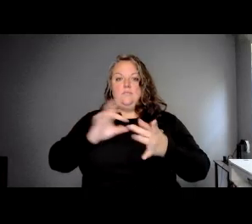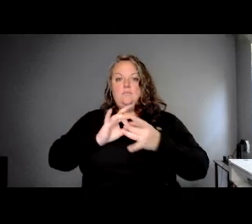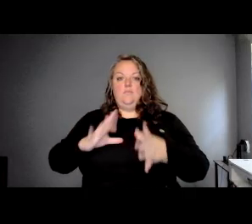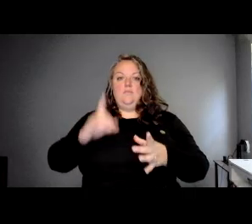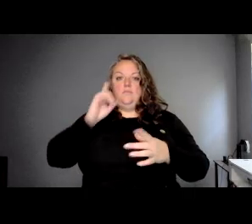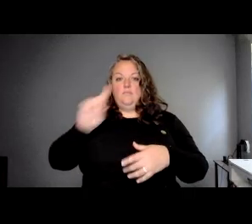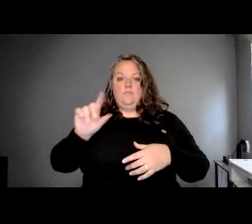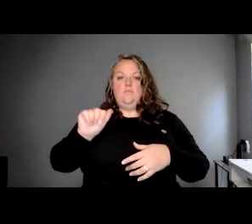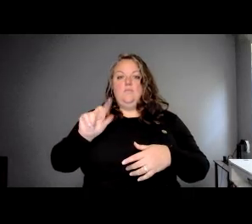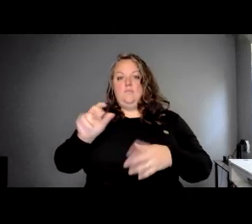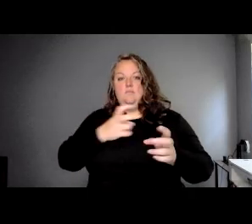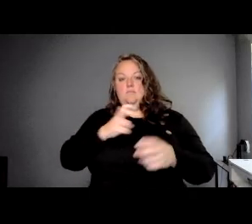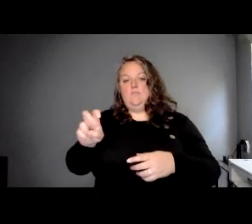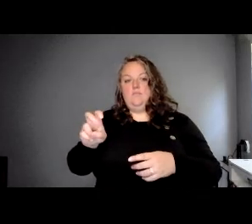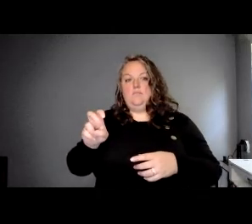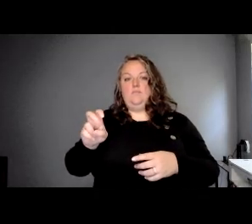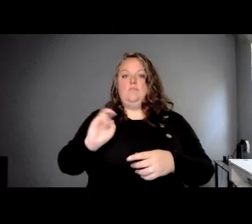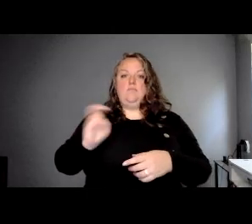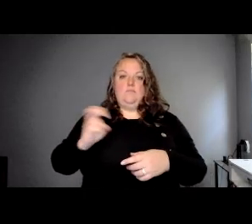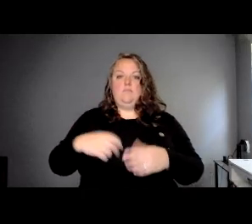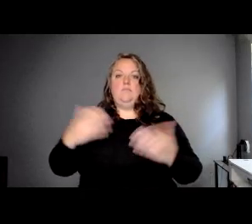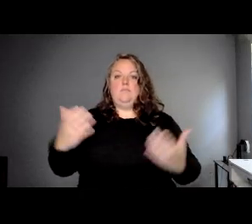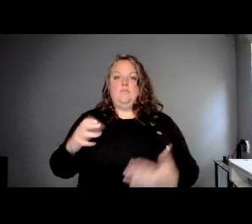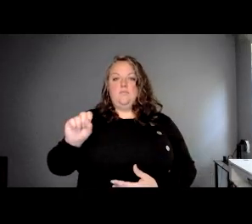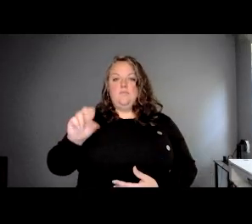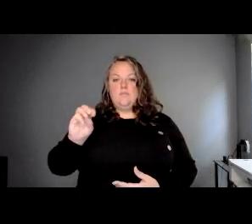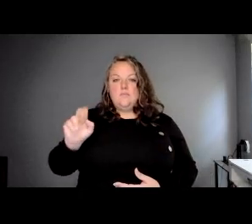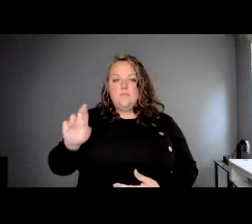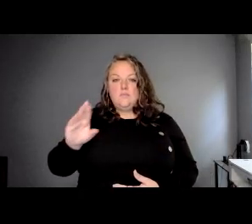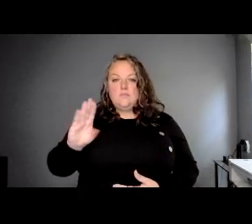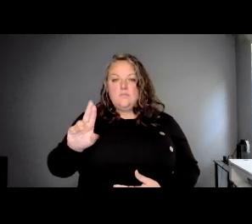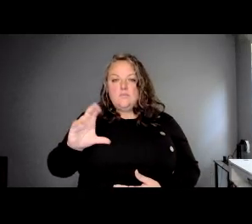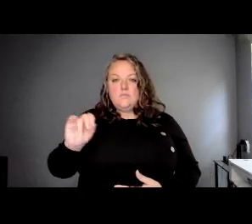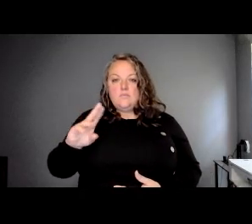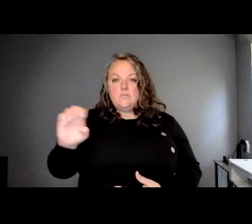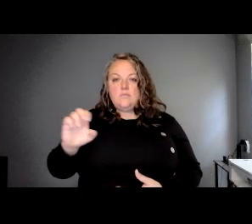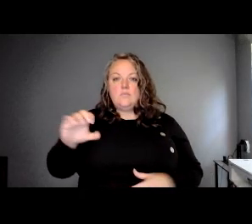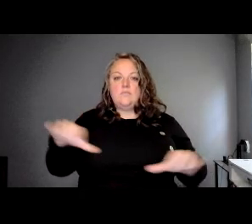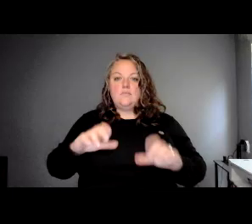With me today is Summer Bucossi, active transportation bicycle pedestrian coordinator,